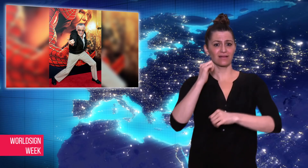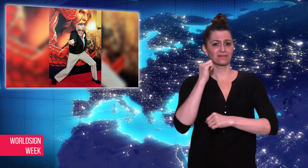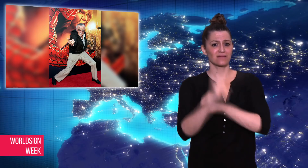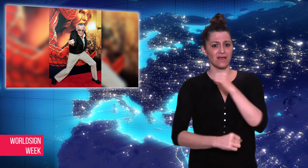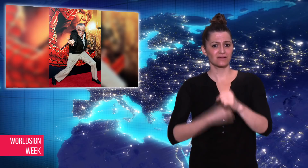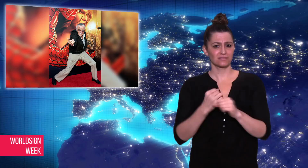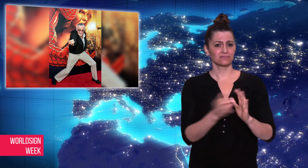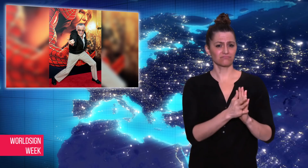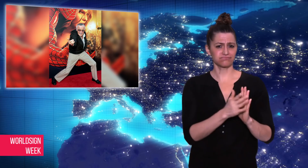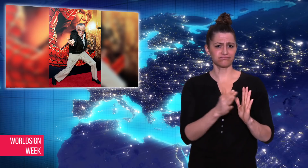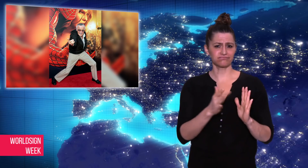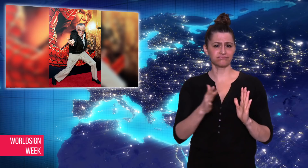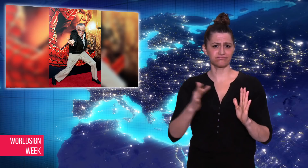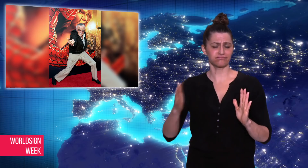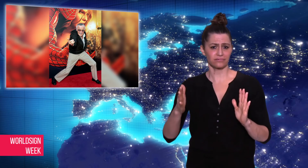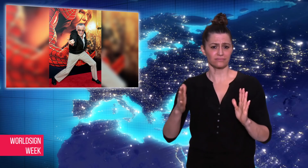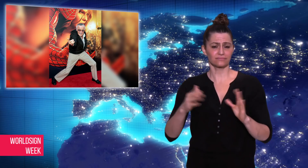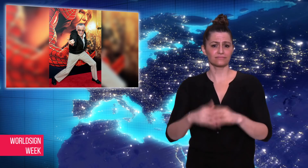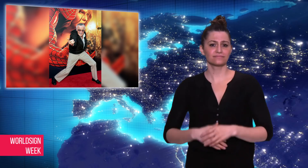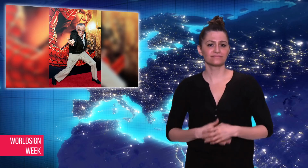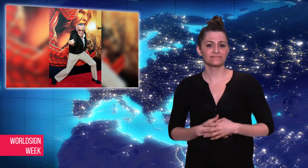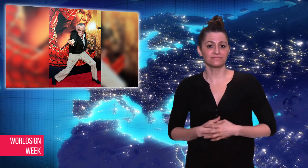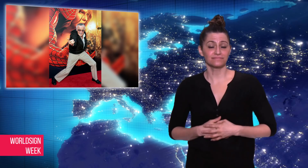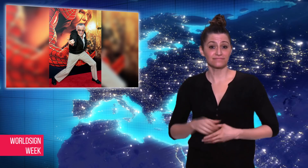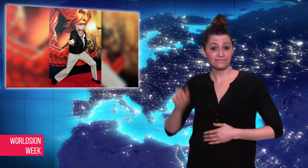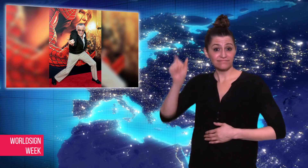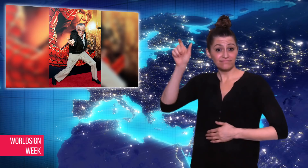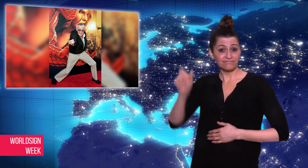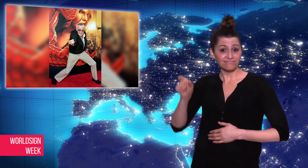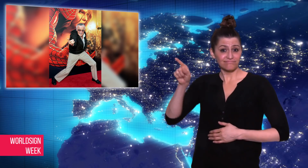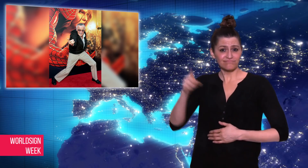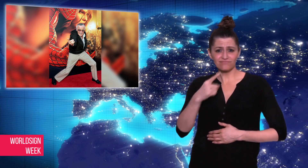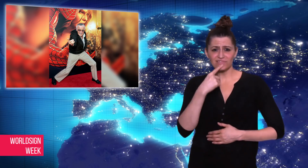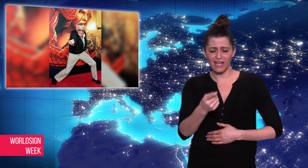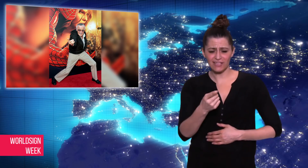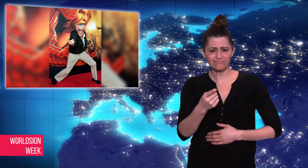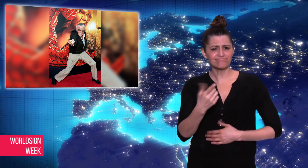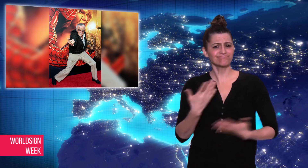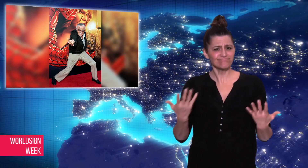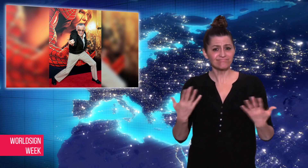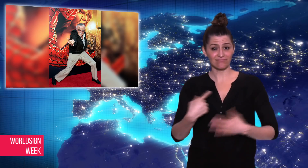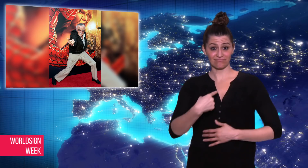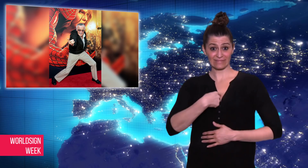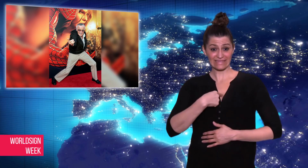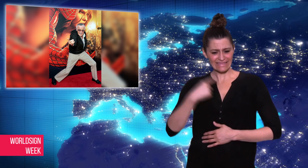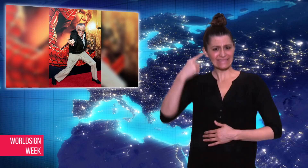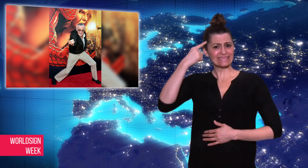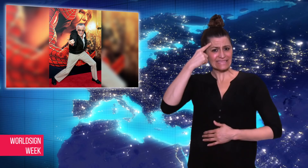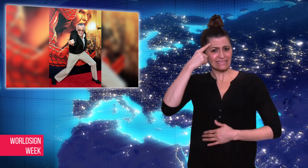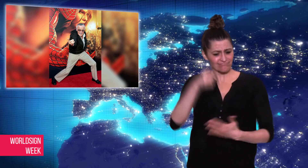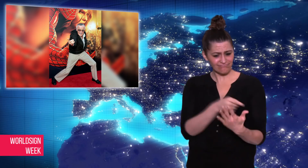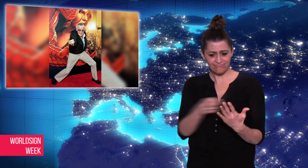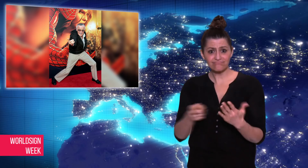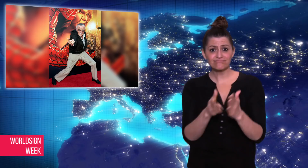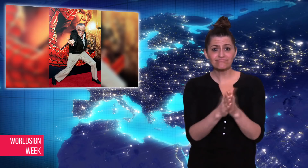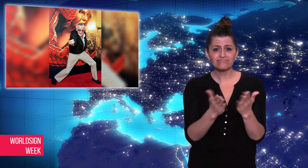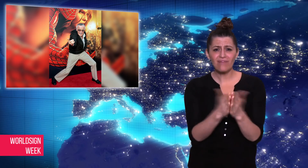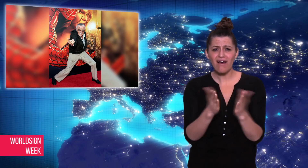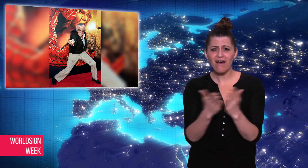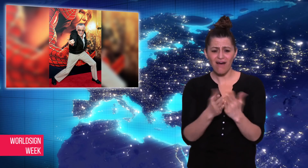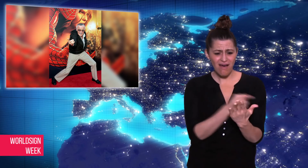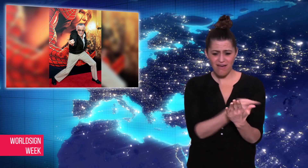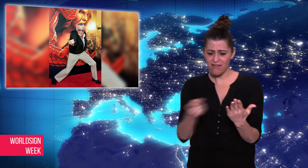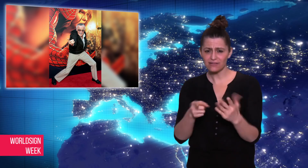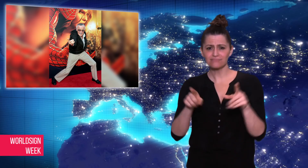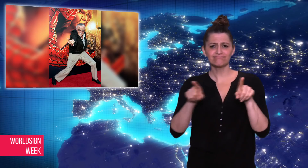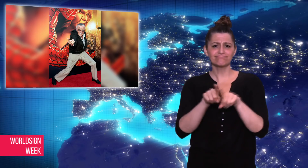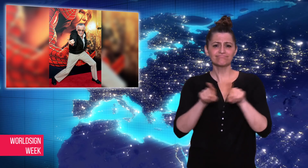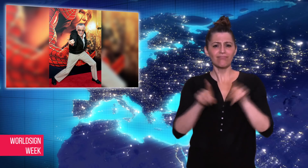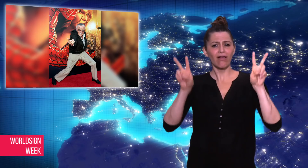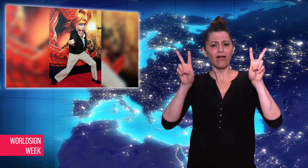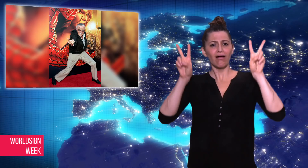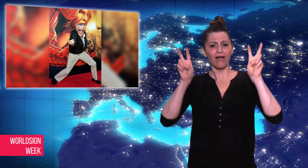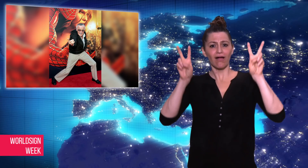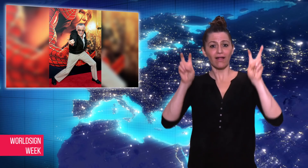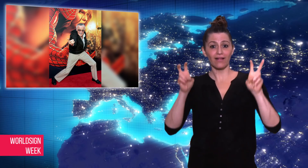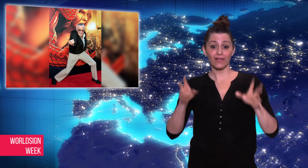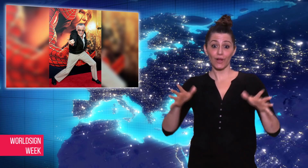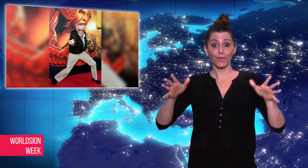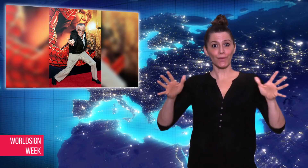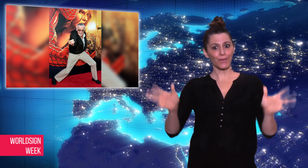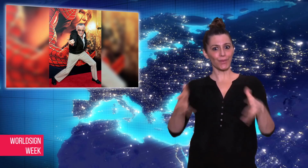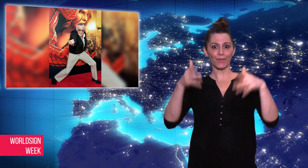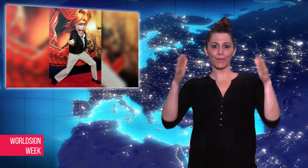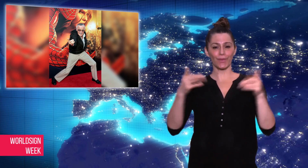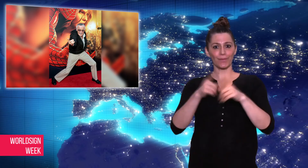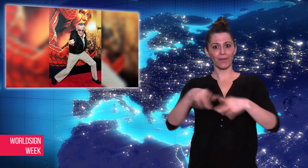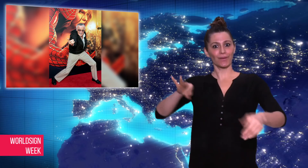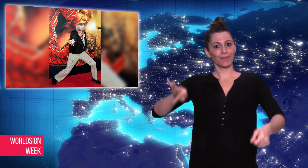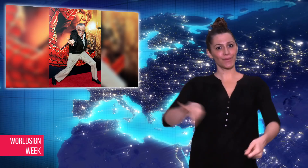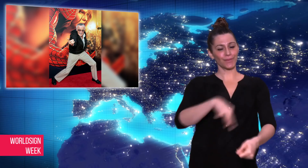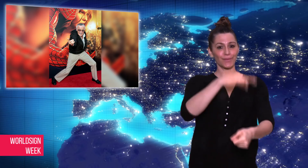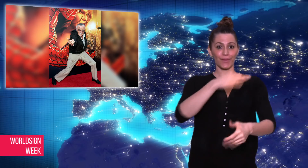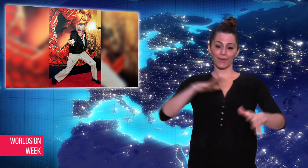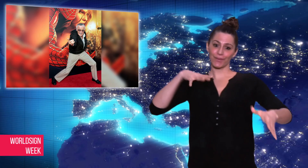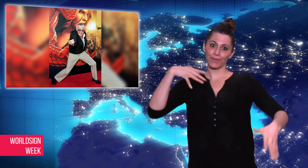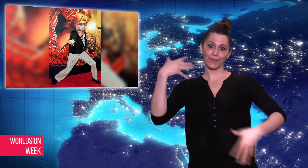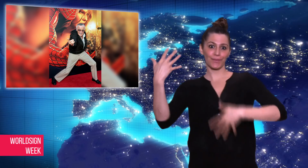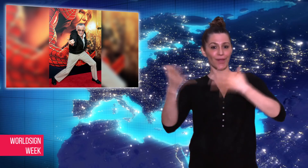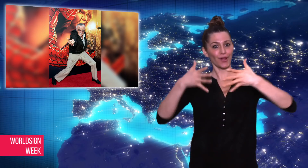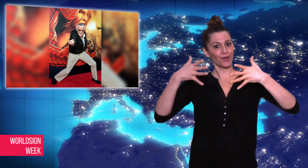“I think of them as fairy tales for grown-ups,” Lee said,